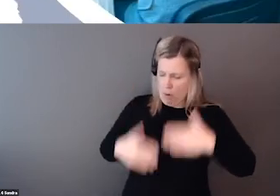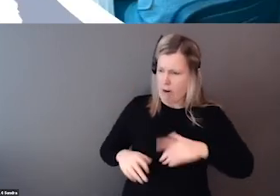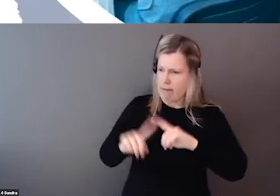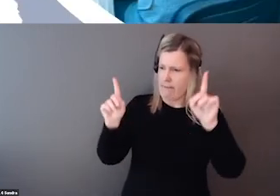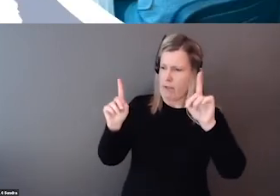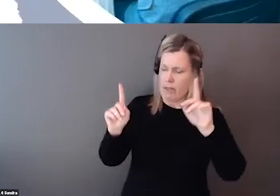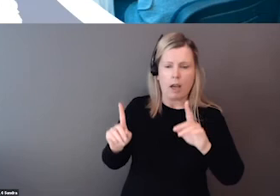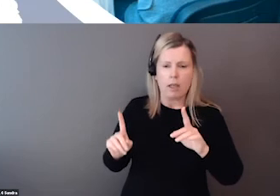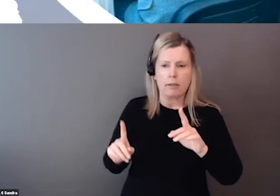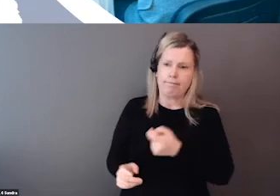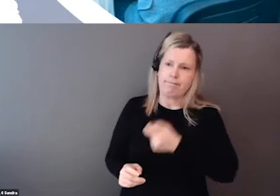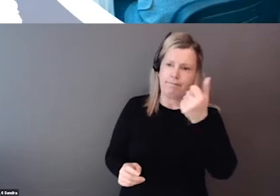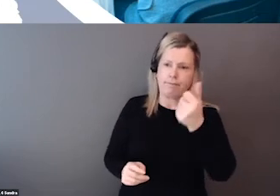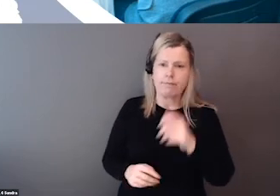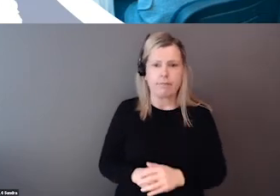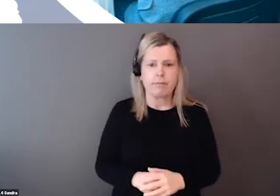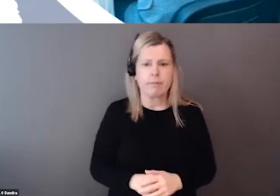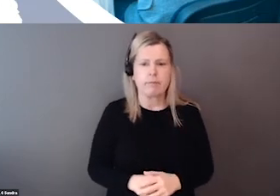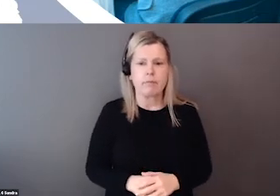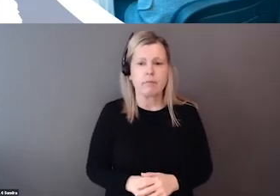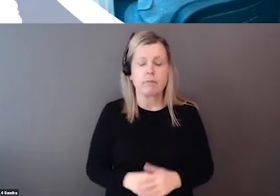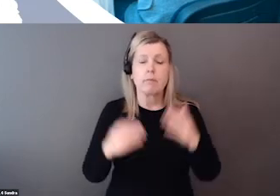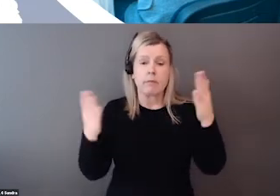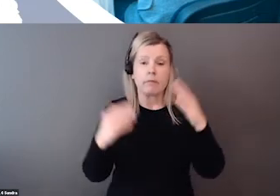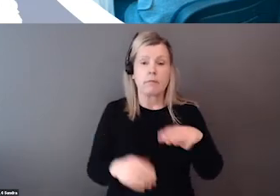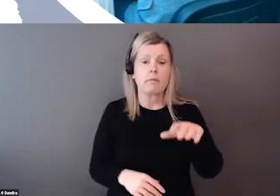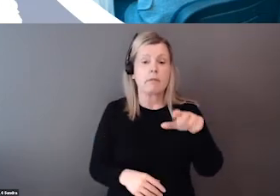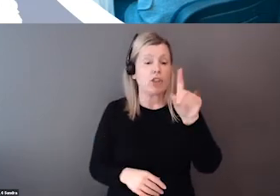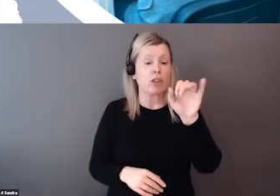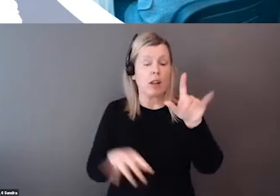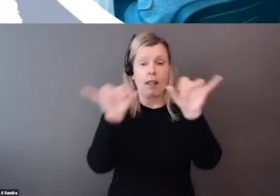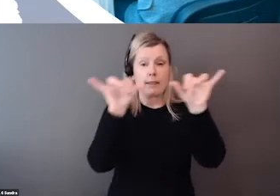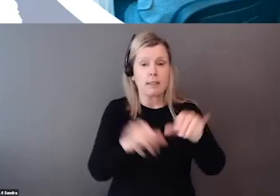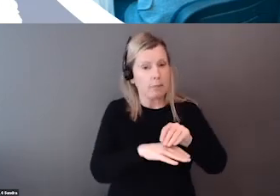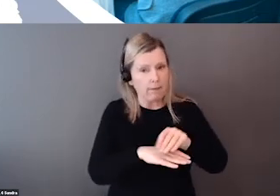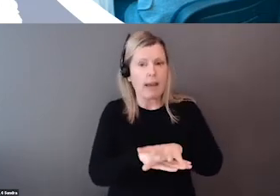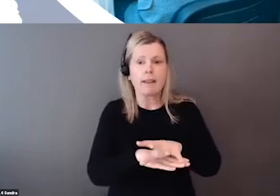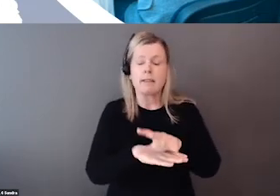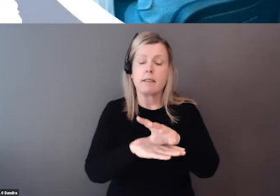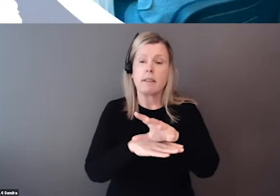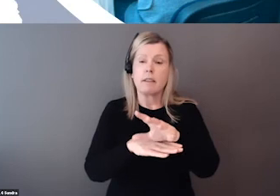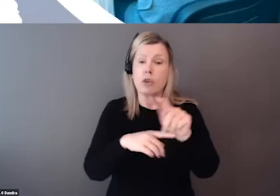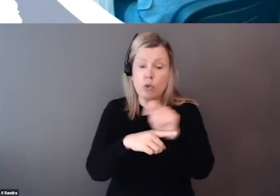It has an impact on training and onboarding. Learning analytics is used for training and upgrading.